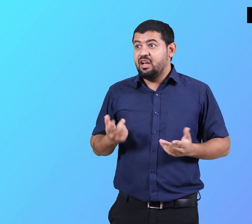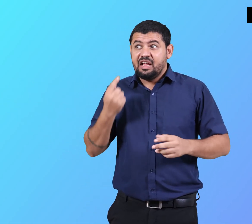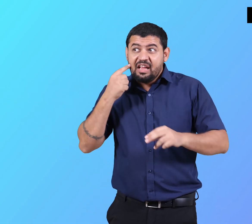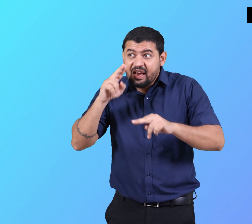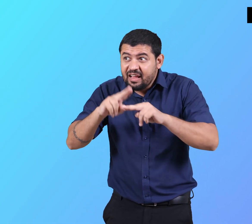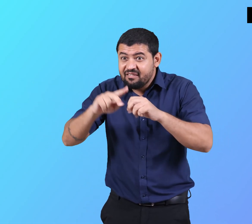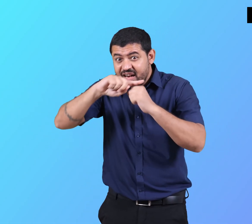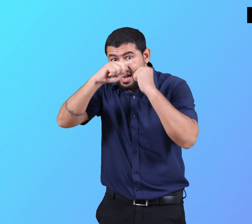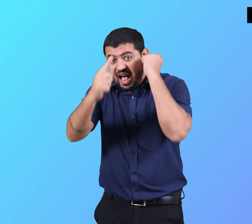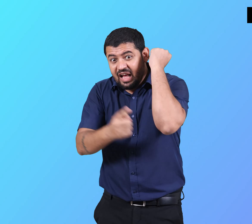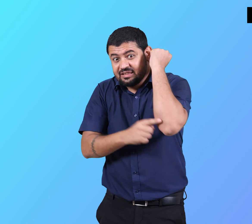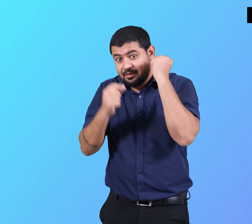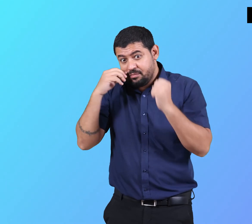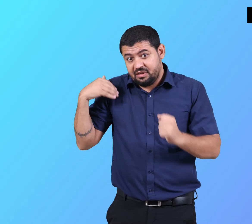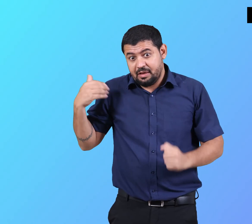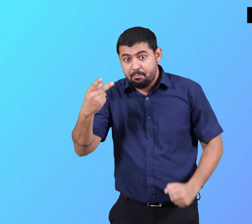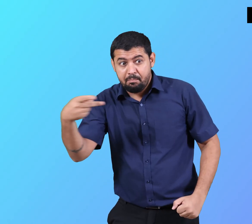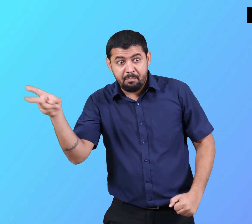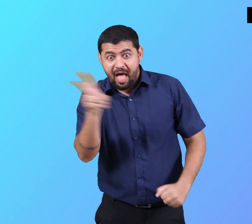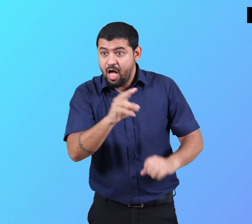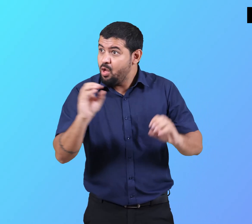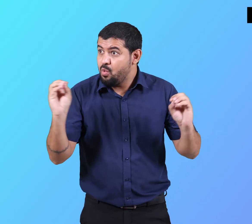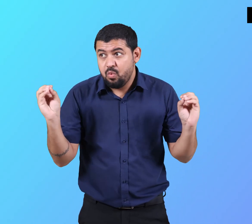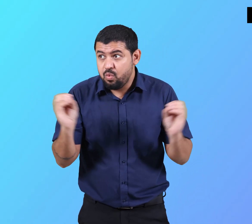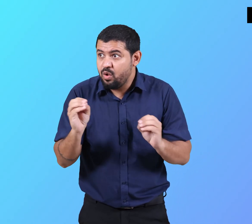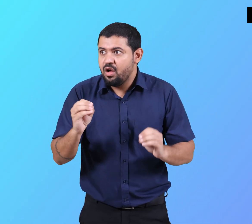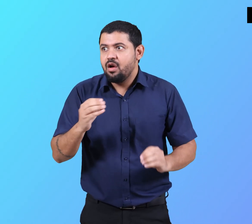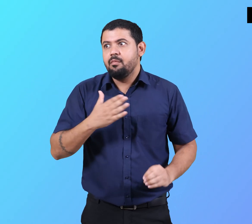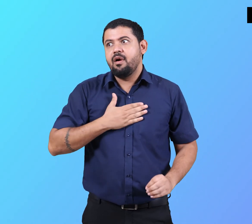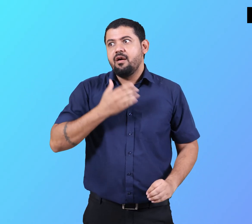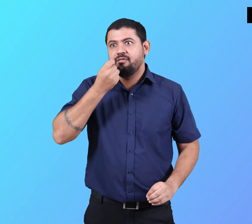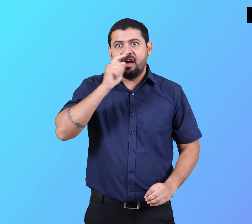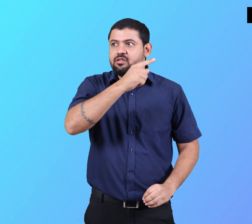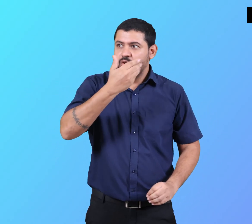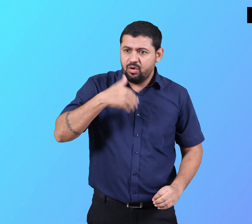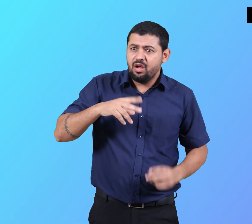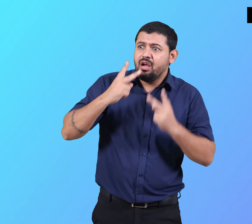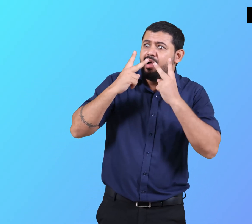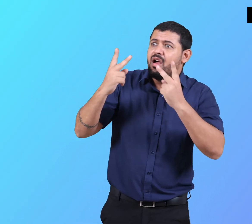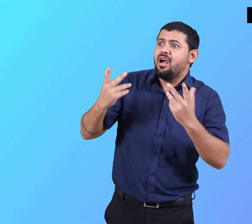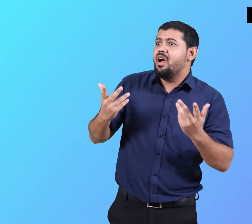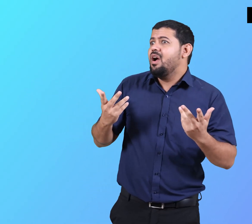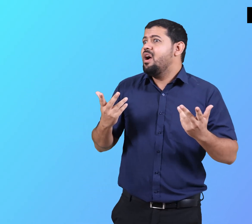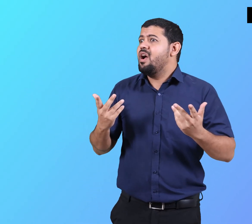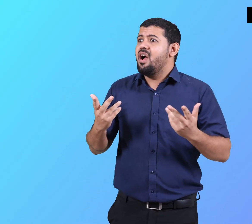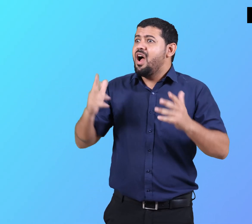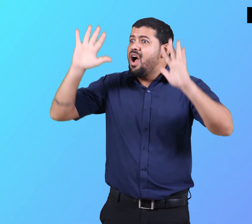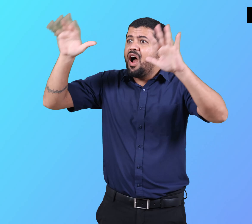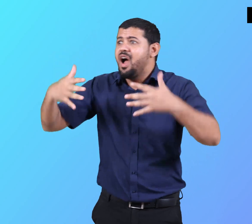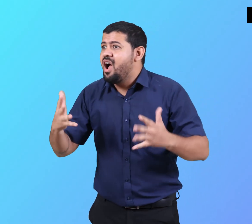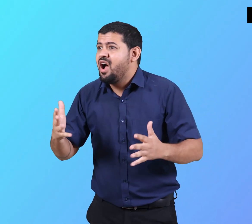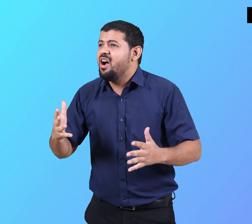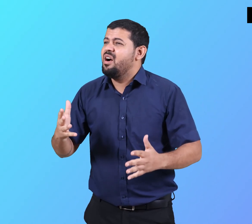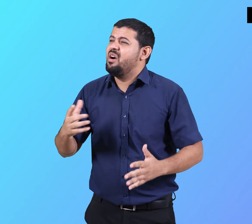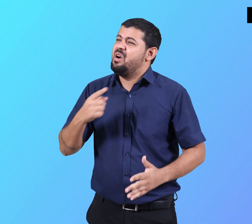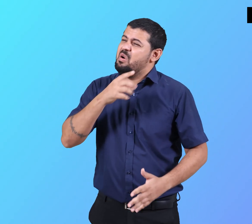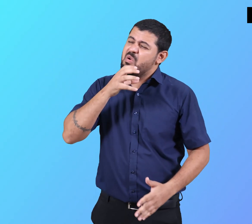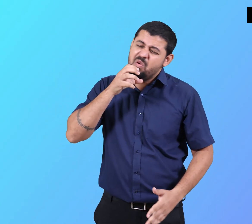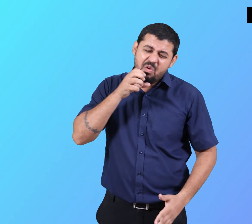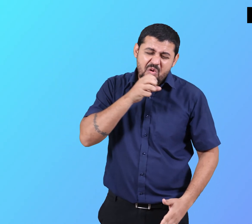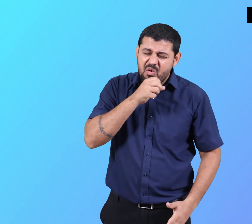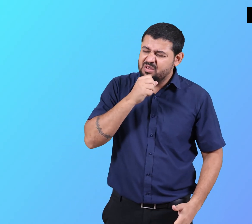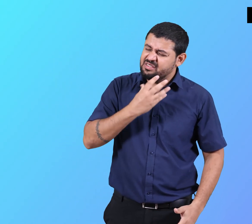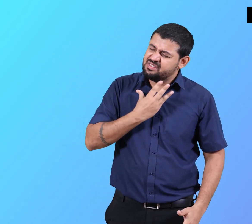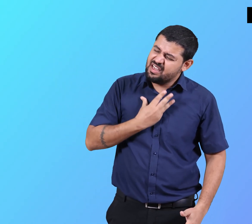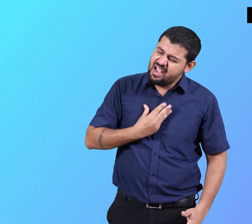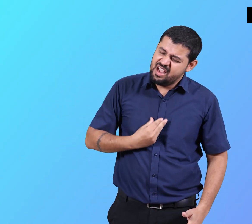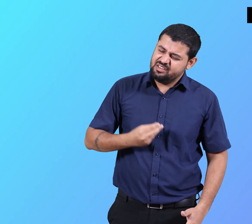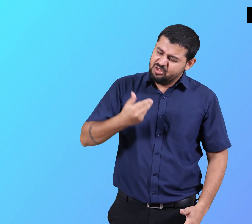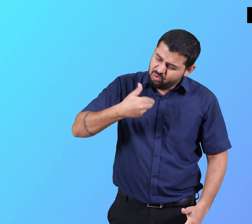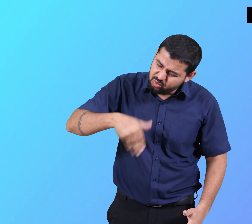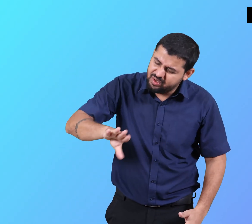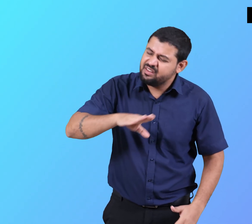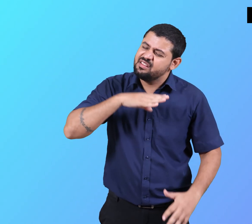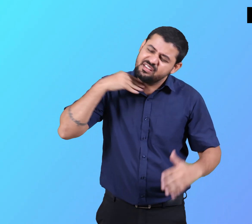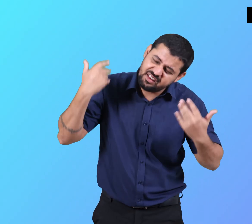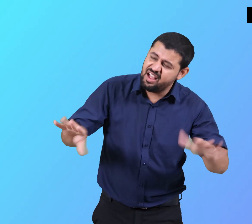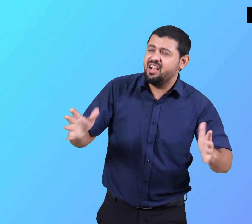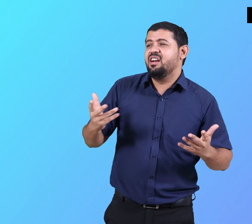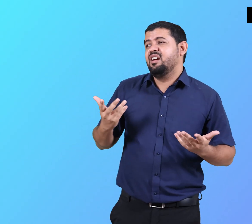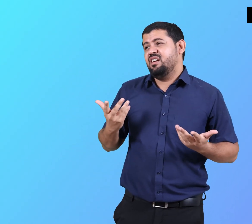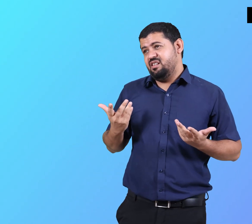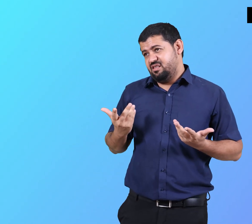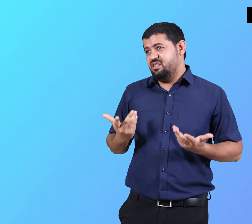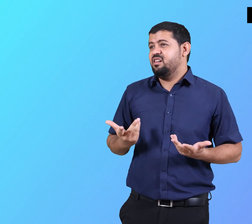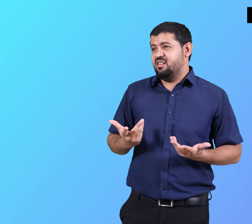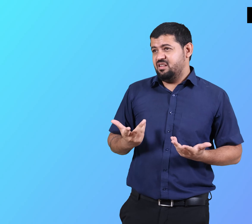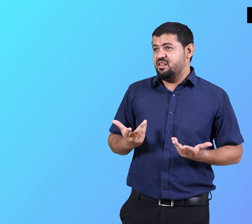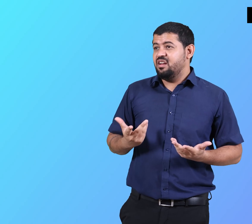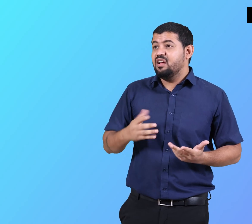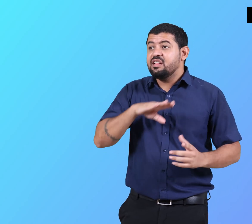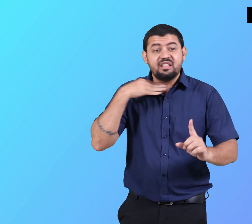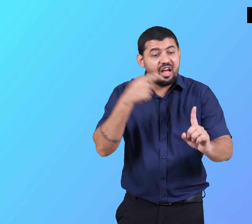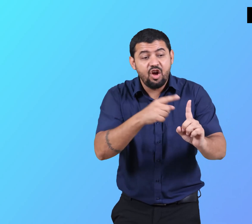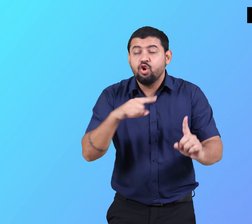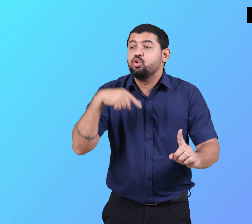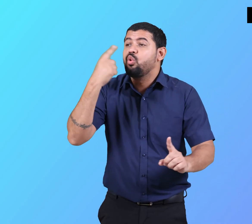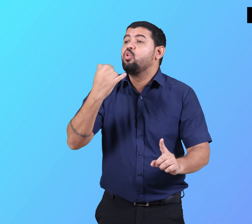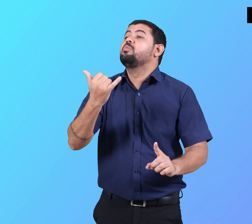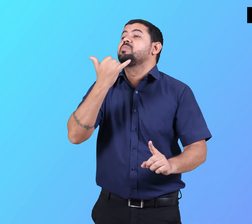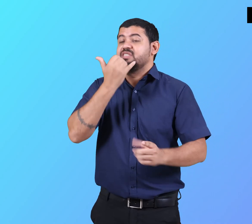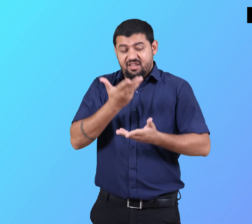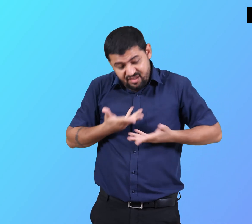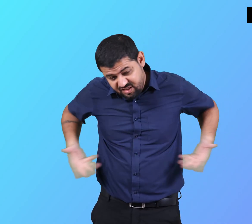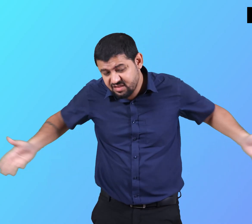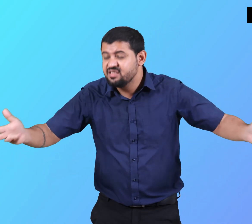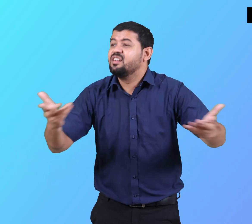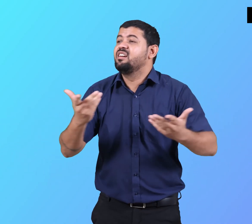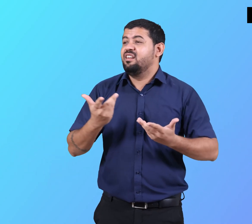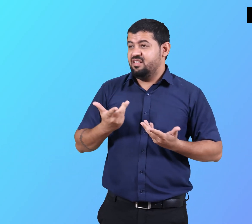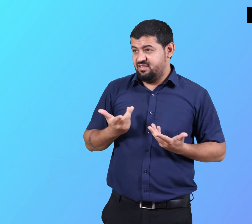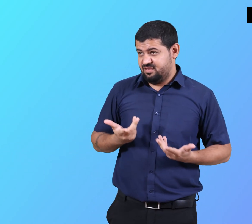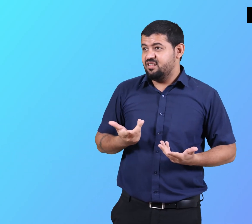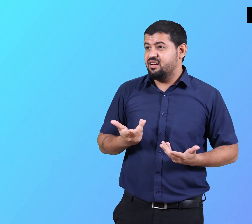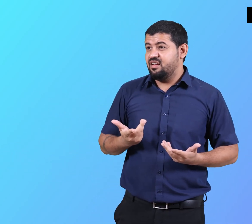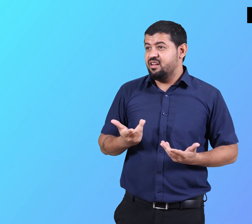If he sees that the boy is not with us, he will die. We, your servants, will be guilty of sending our father to his grave a very sad, old man.